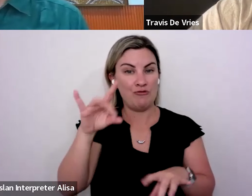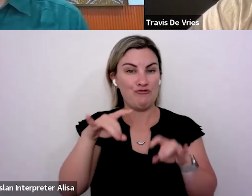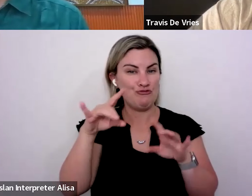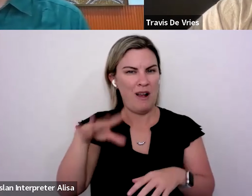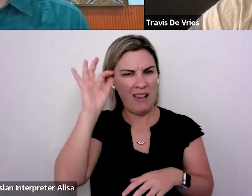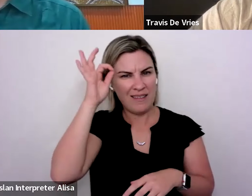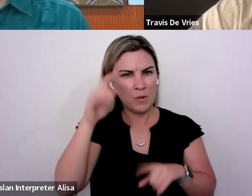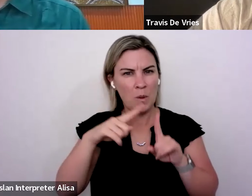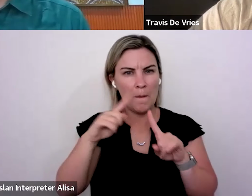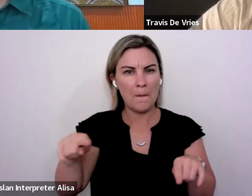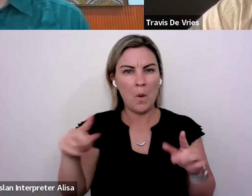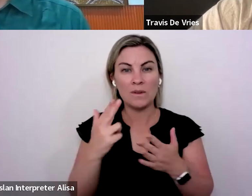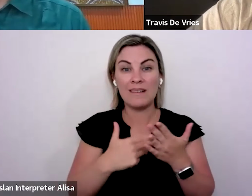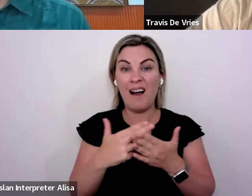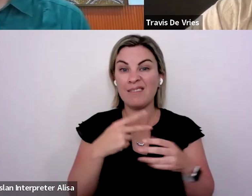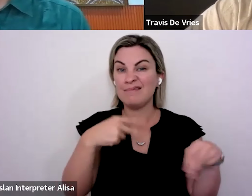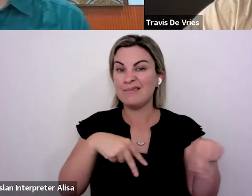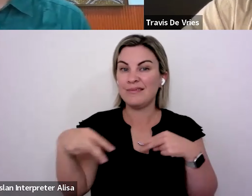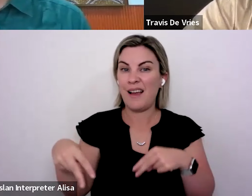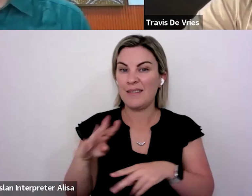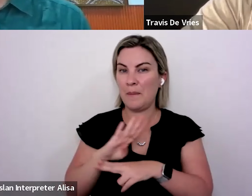Thank you. Hello.